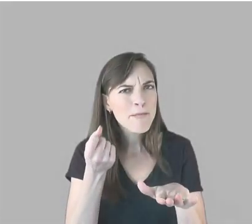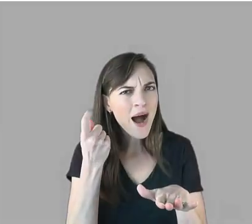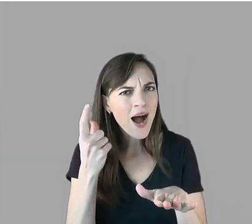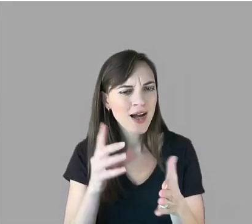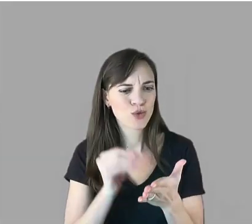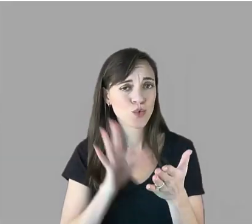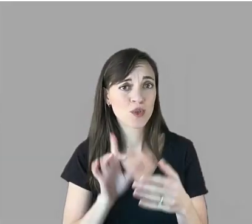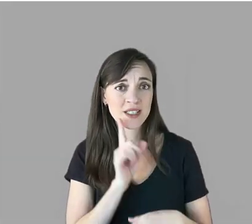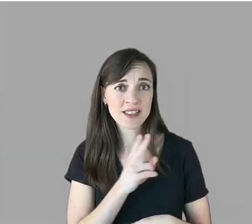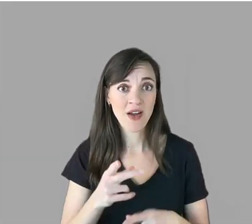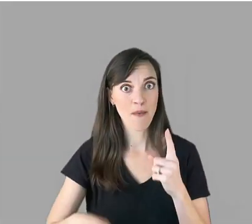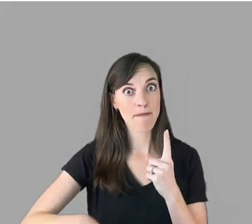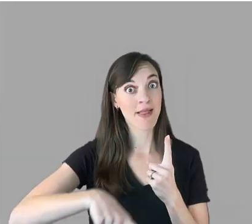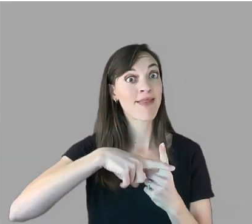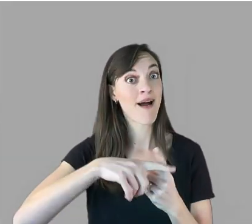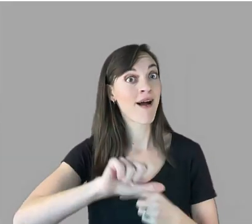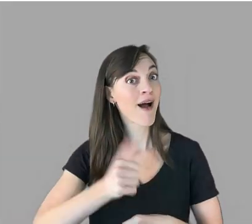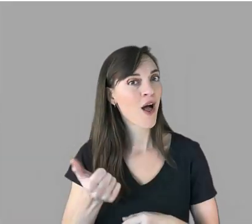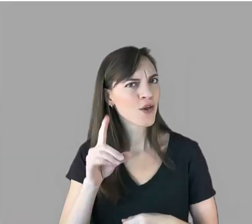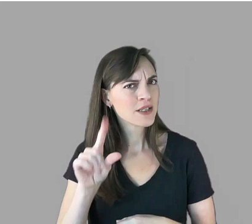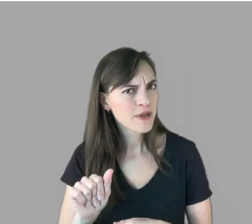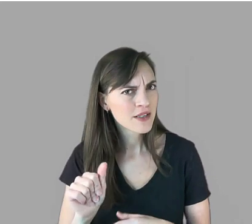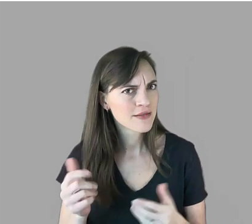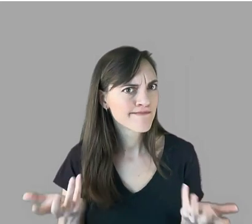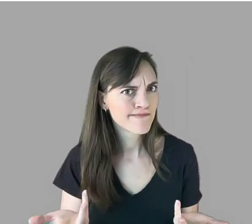But what about students who are deaf PLUS additional disabilities and may